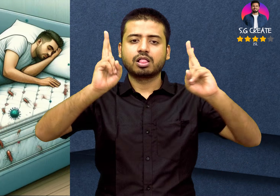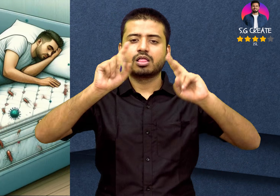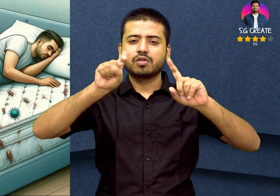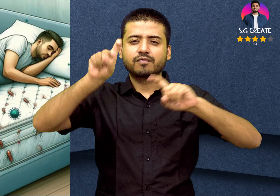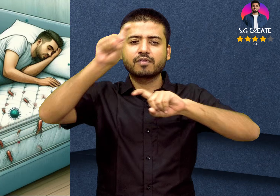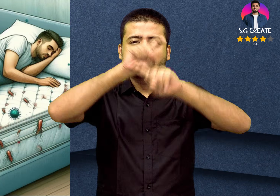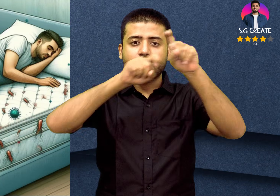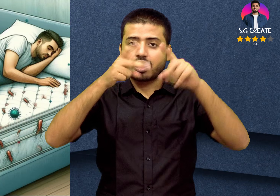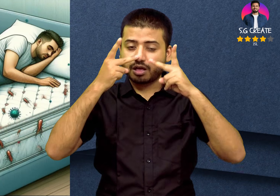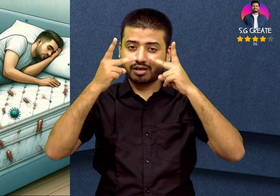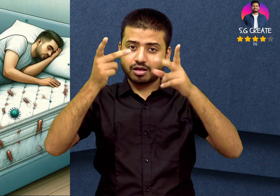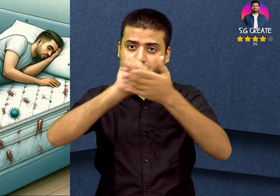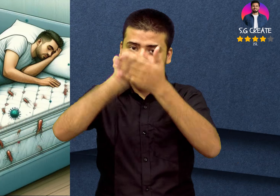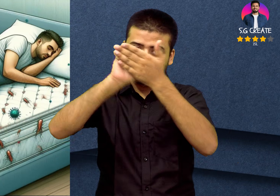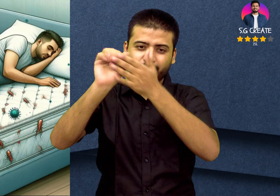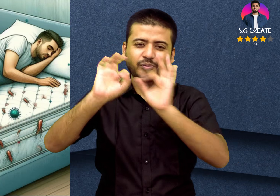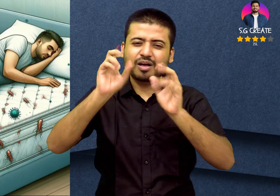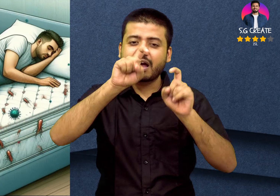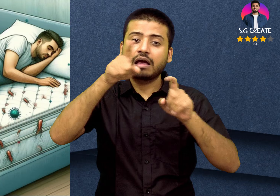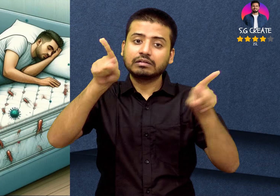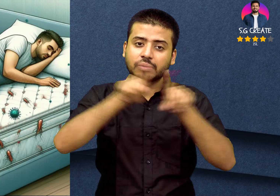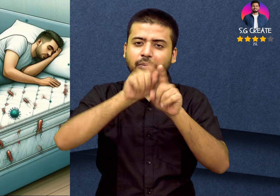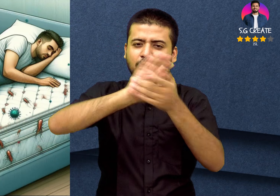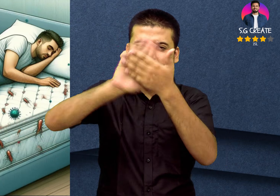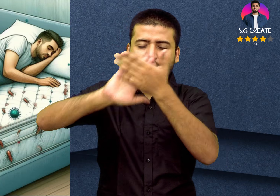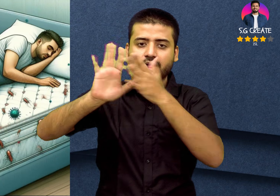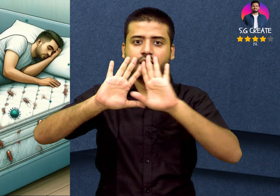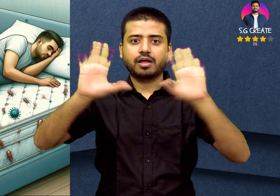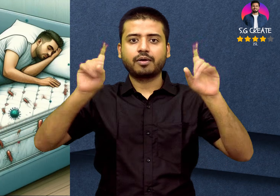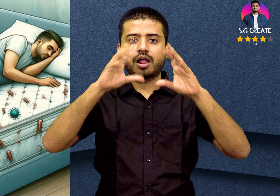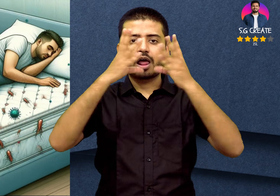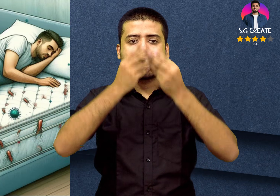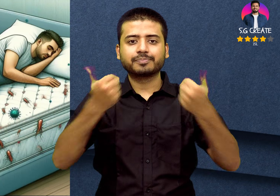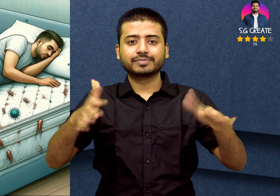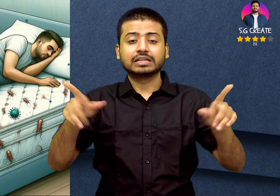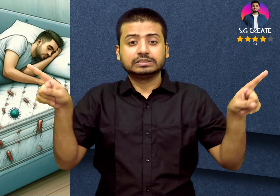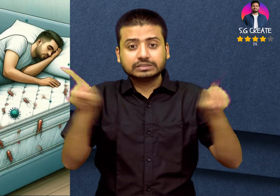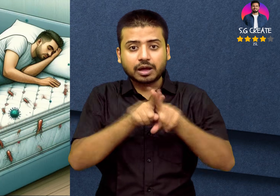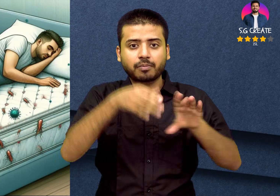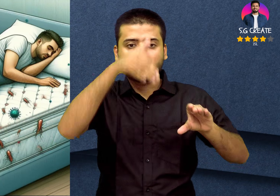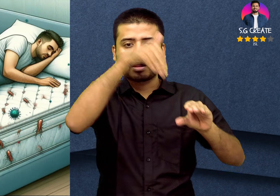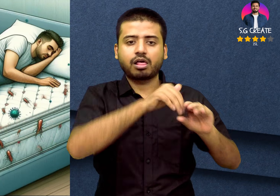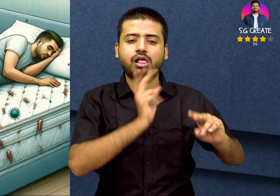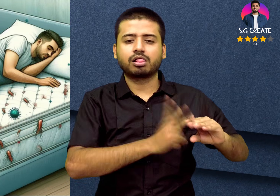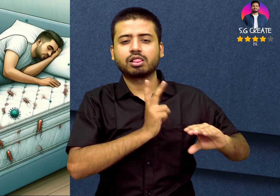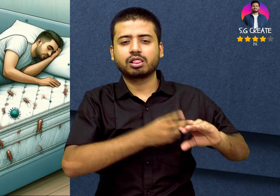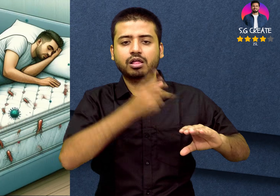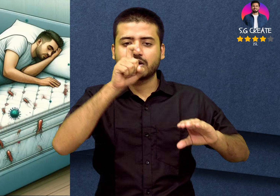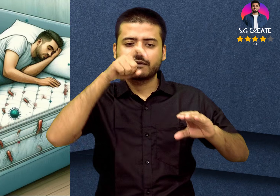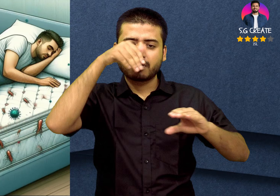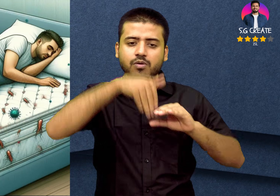pores into a layer of oxidized oils, dead skin, and bacterial overgrowth. This can lead to acne